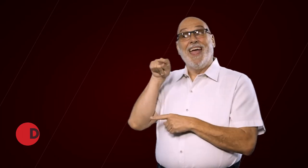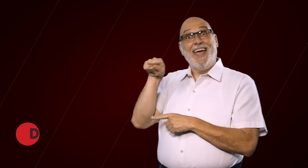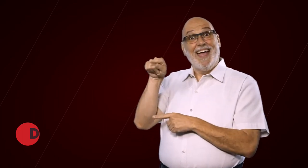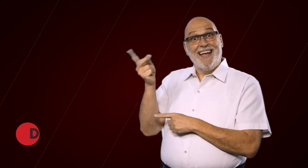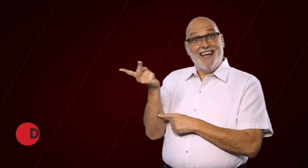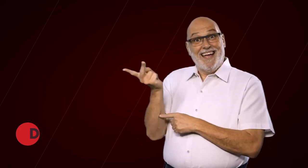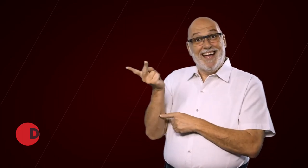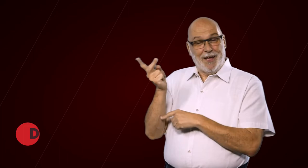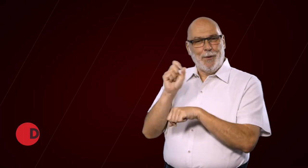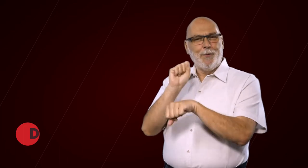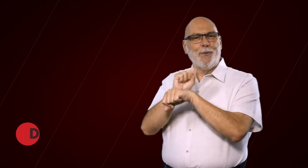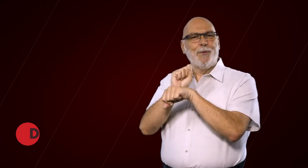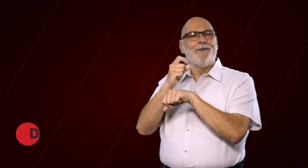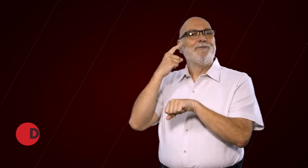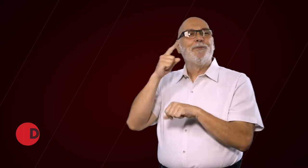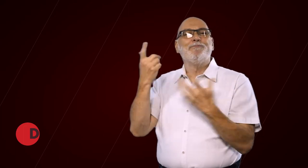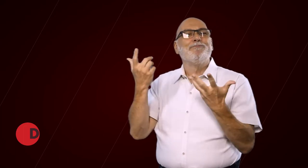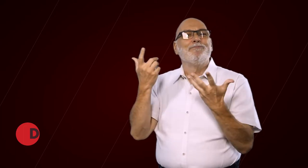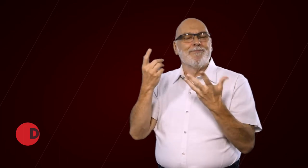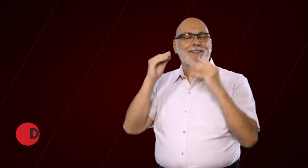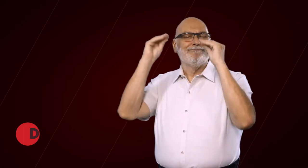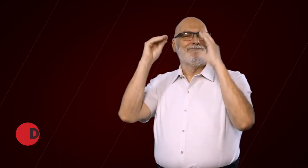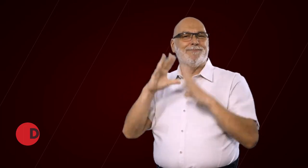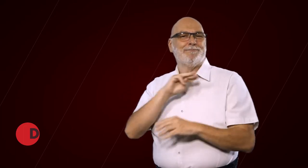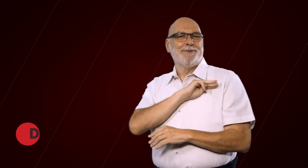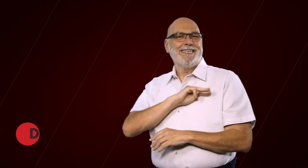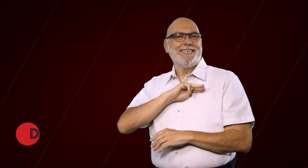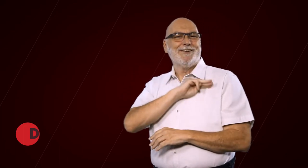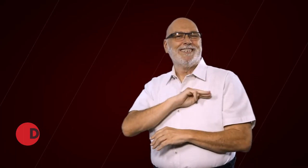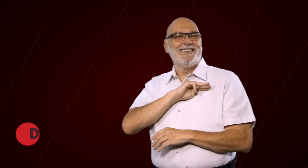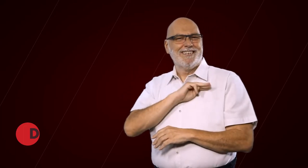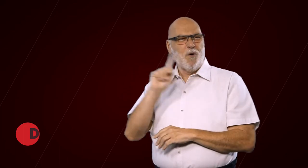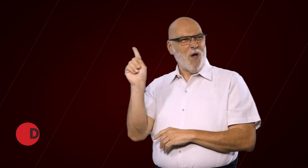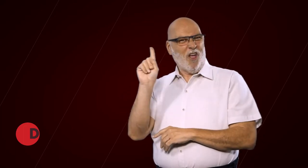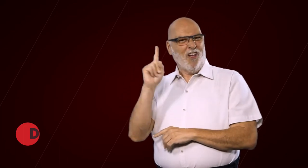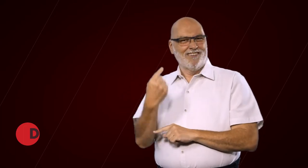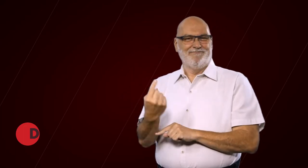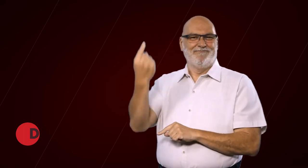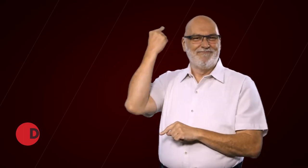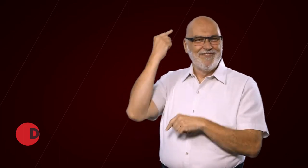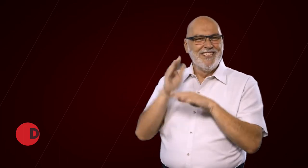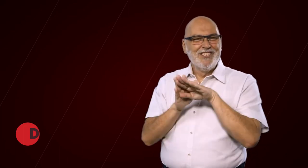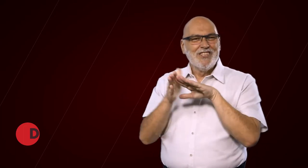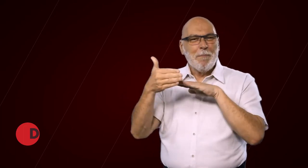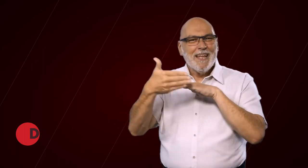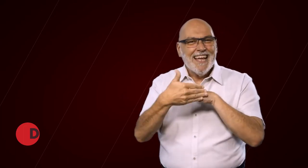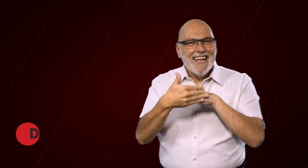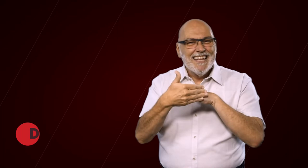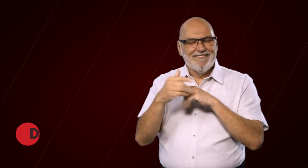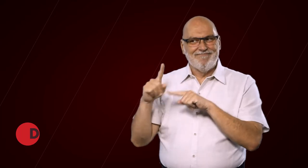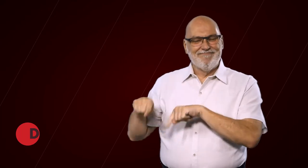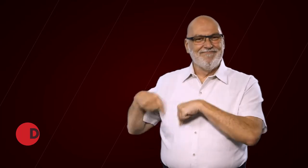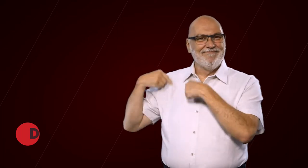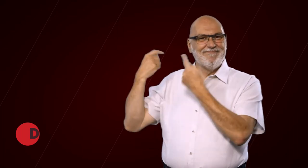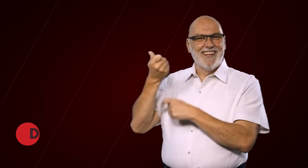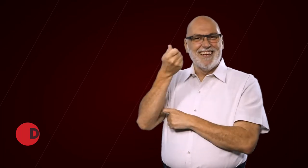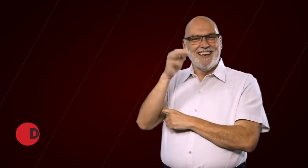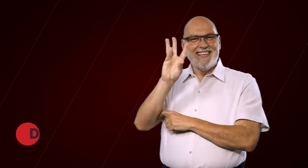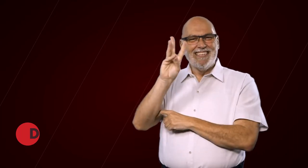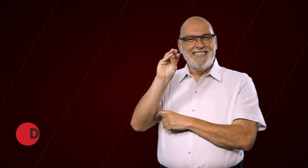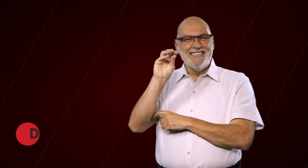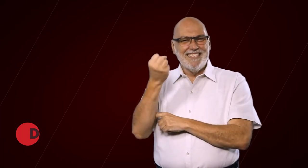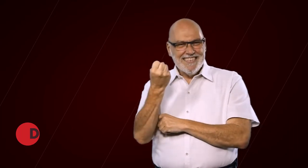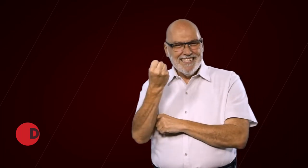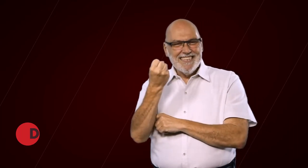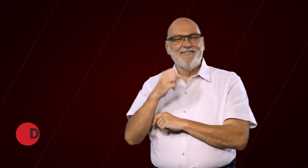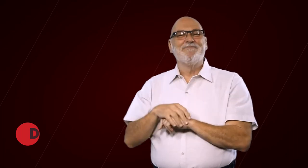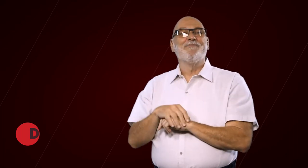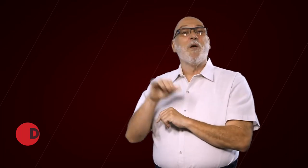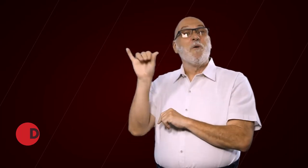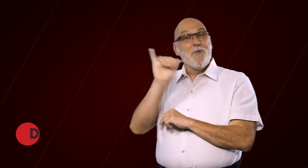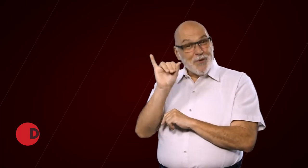worked as teacher-missionaries in Jamaica in the 1960’s and also